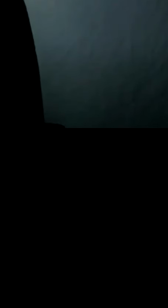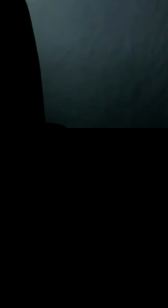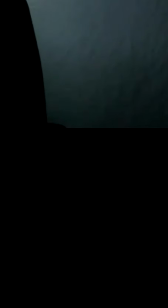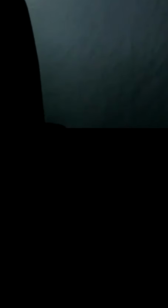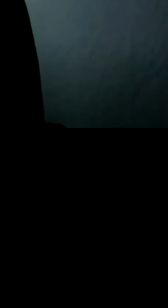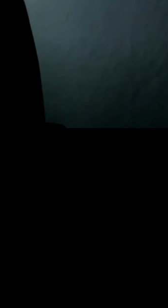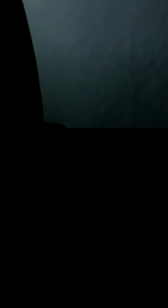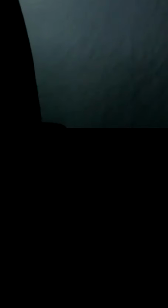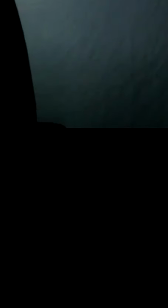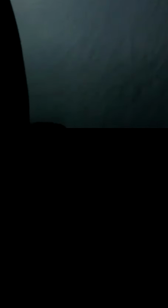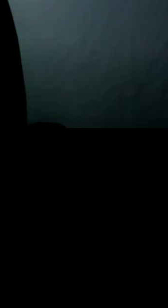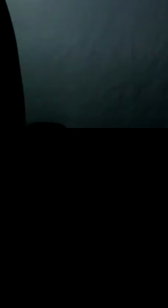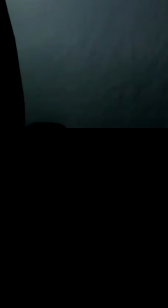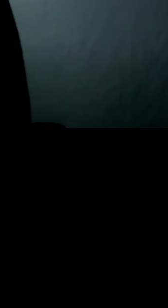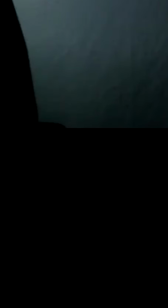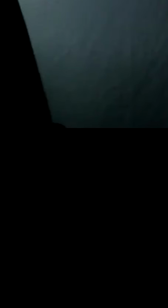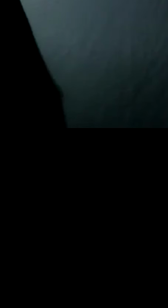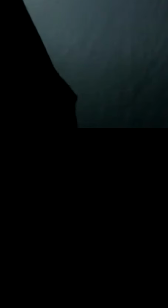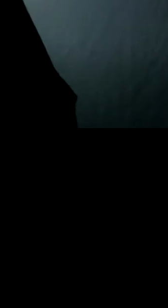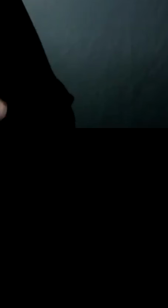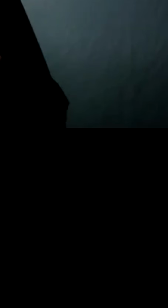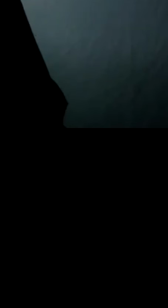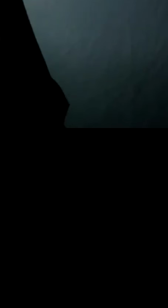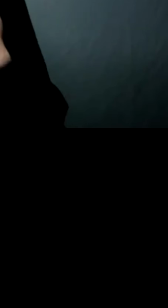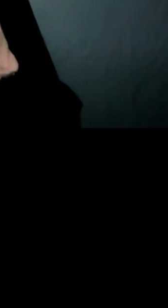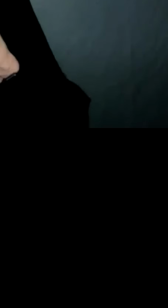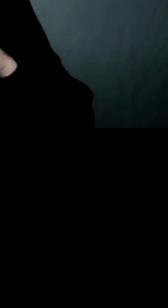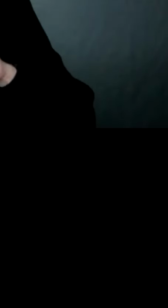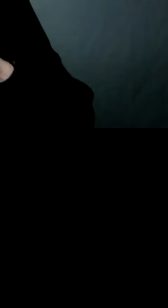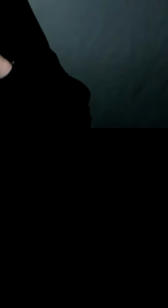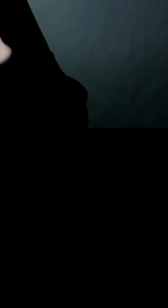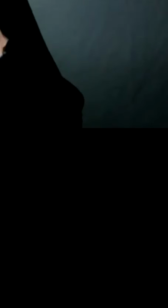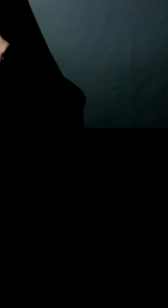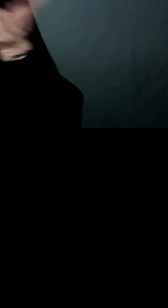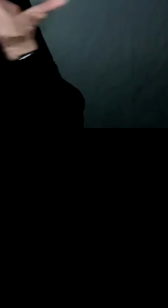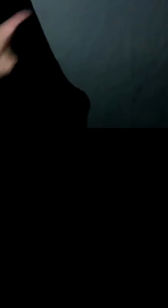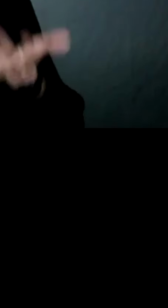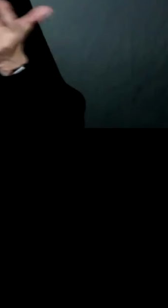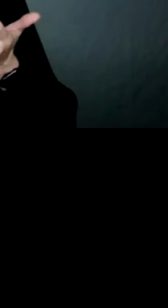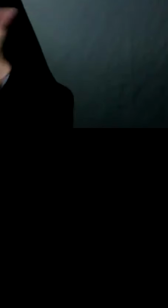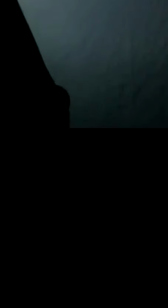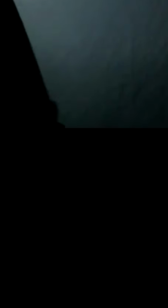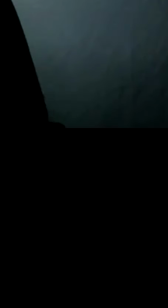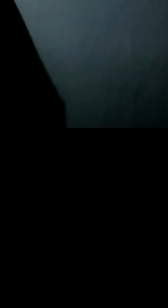There are number of questions with the safety of seeing friends and family after you have received your first dose.